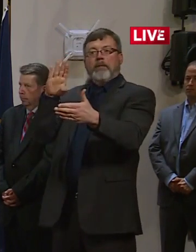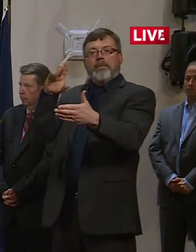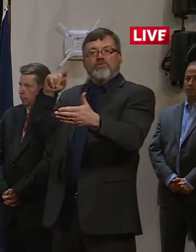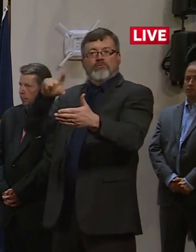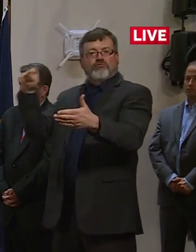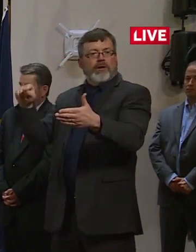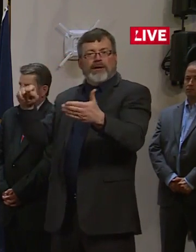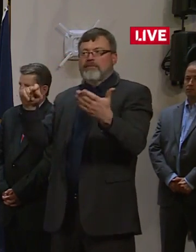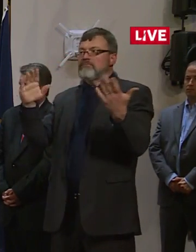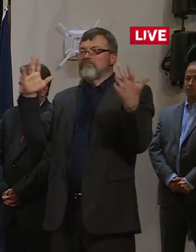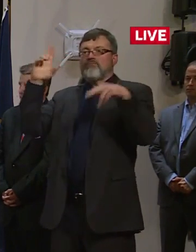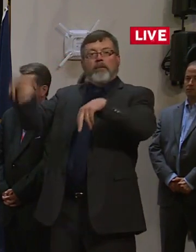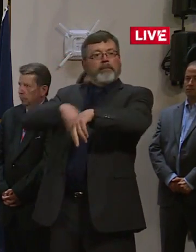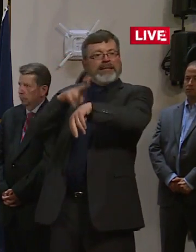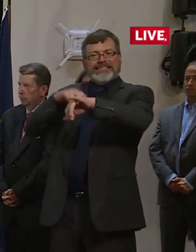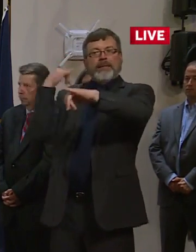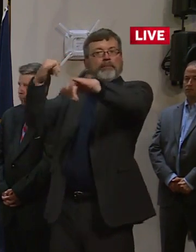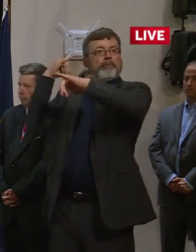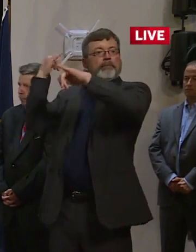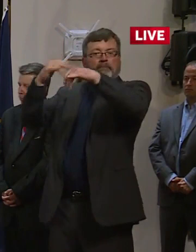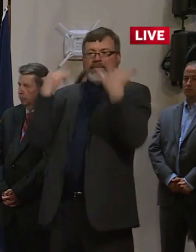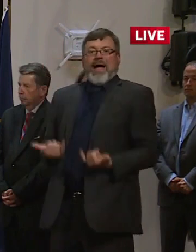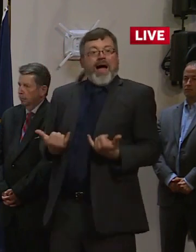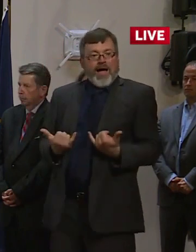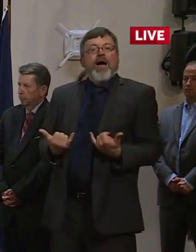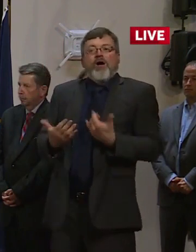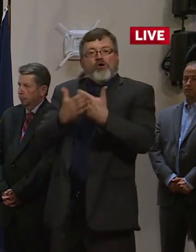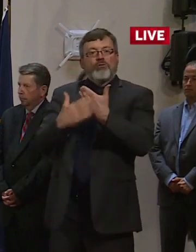THE SAME CONDITIONS AS BEFORE THE PANDEMIC.